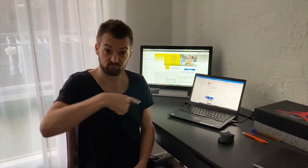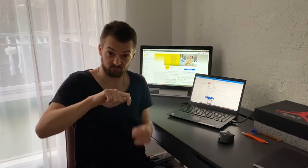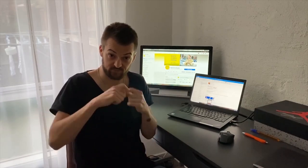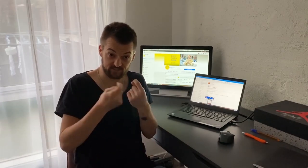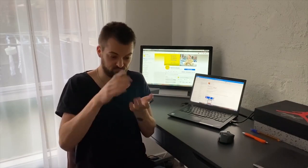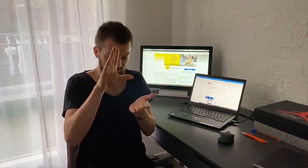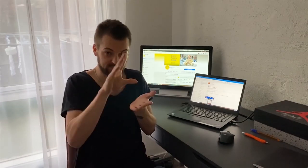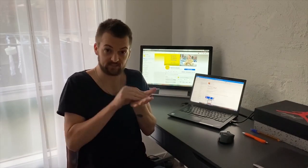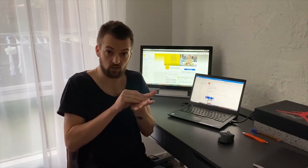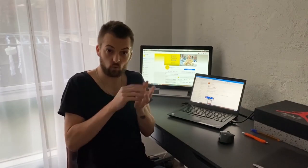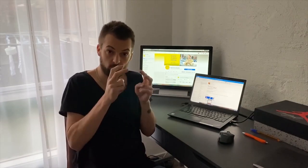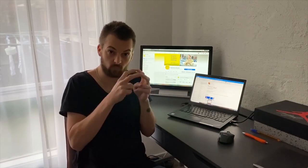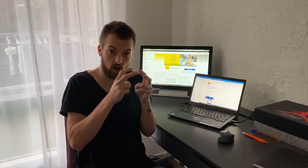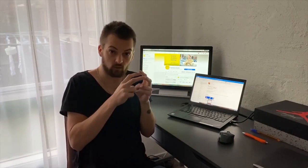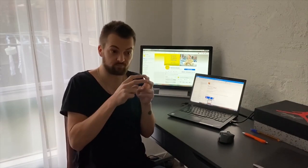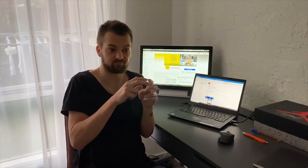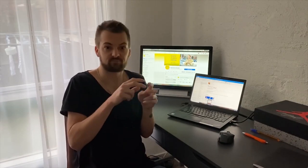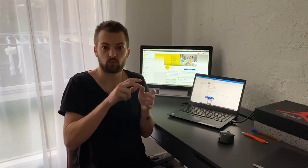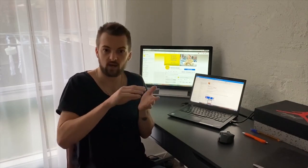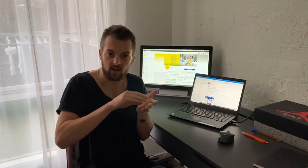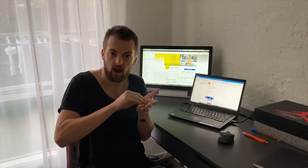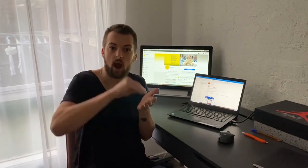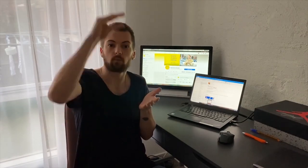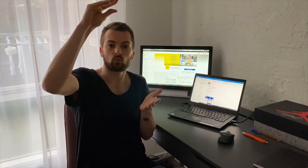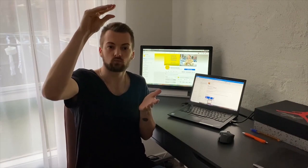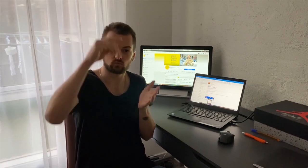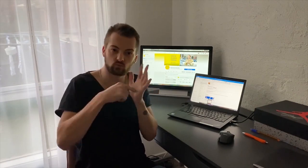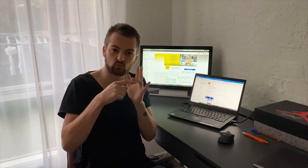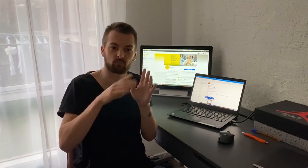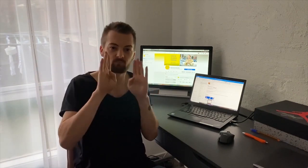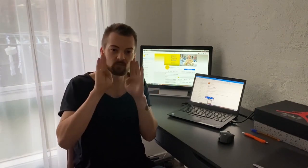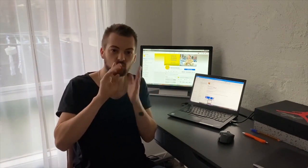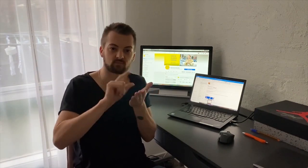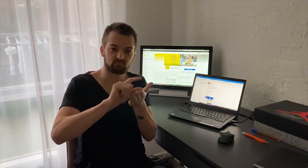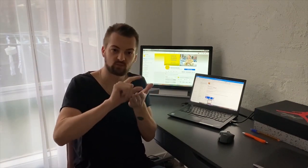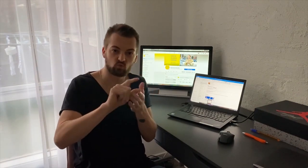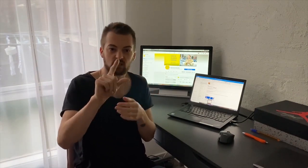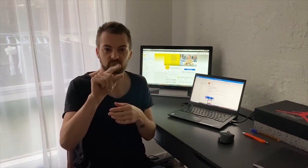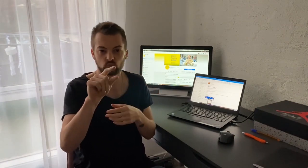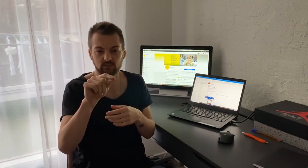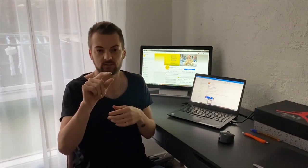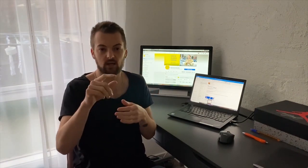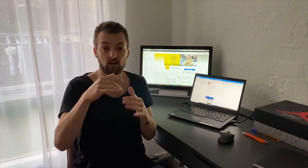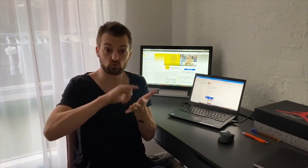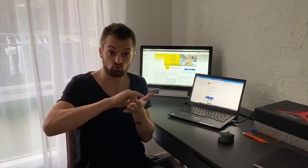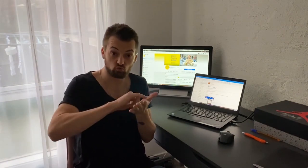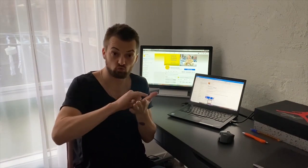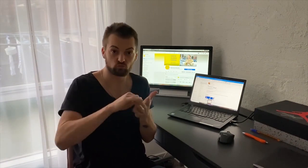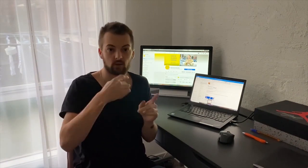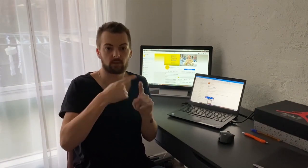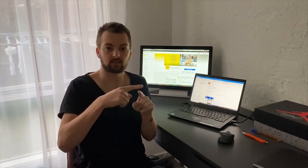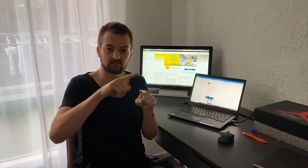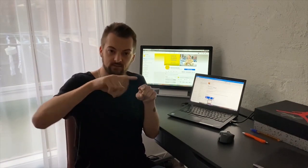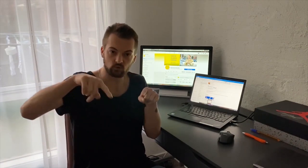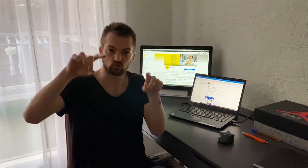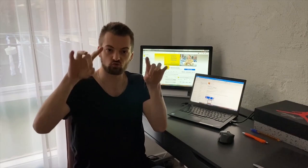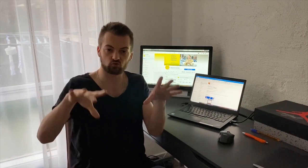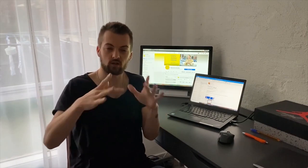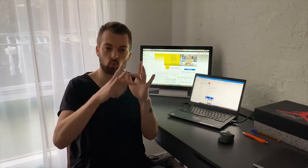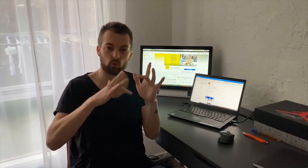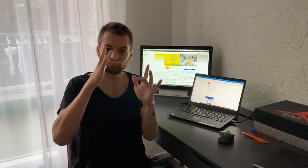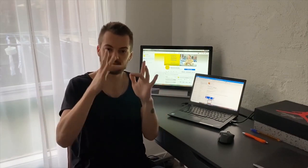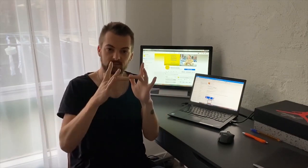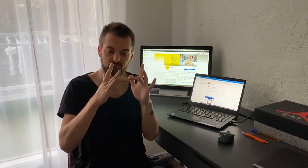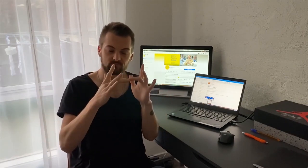We will download the file and then upload the video to our Facebook, Instagram, Twitter, YouTube and website.